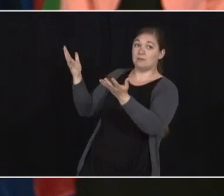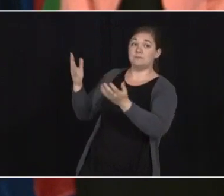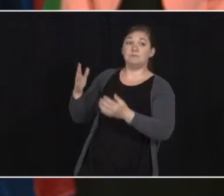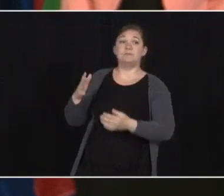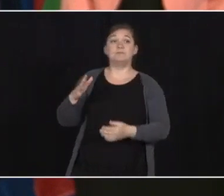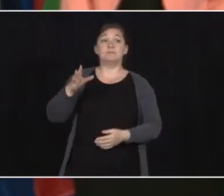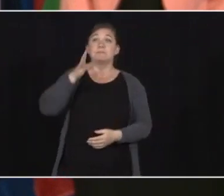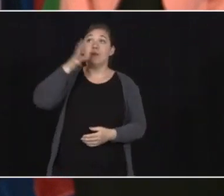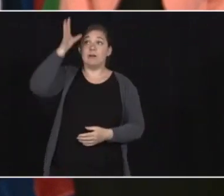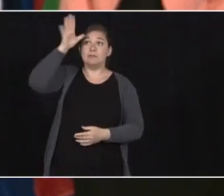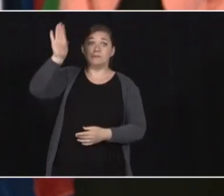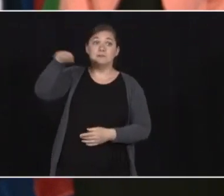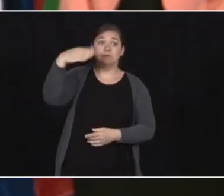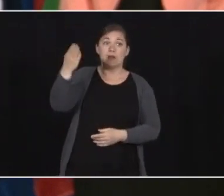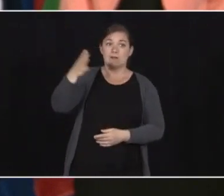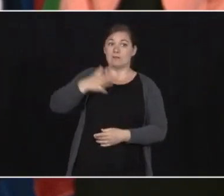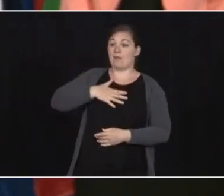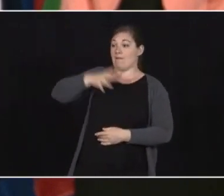Even though my mom didn't have money,